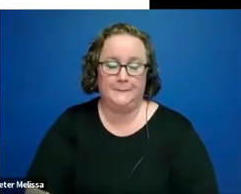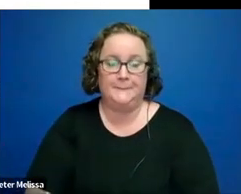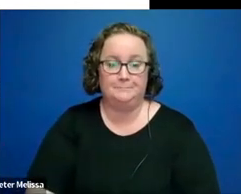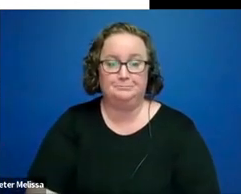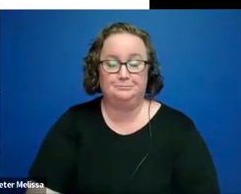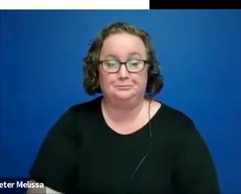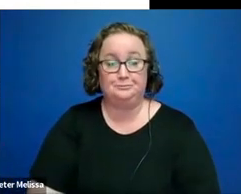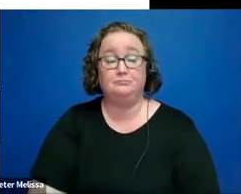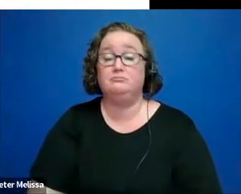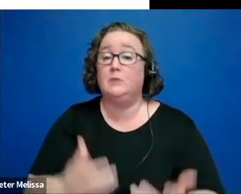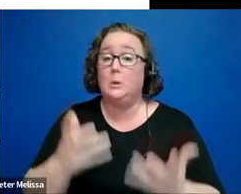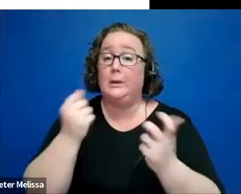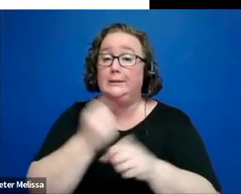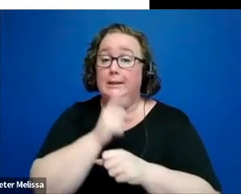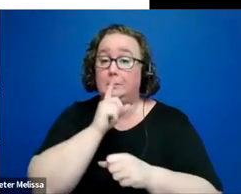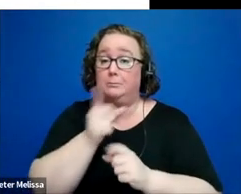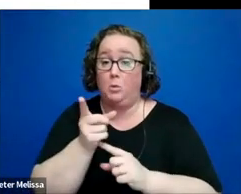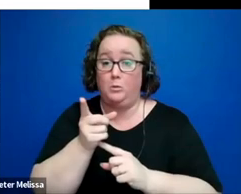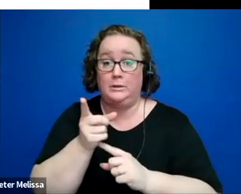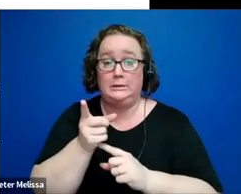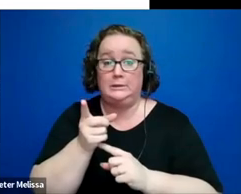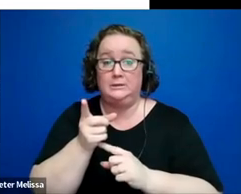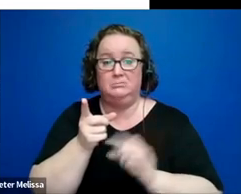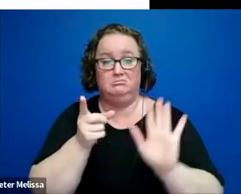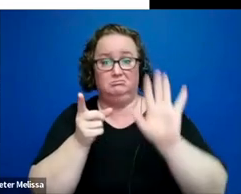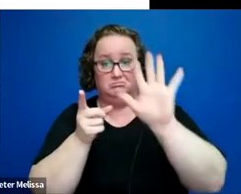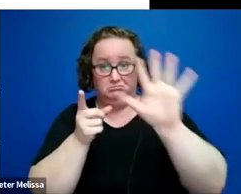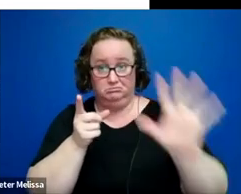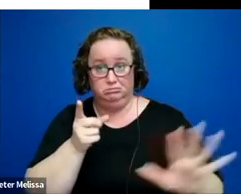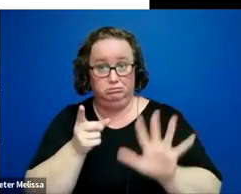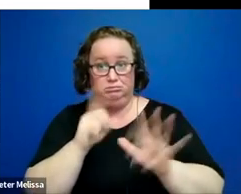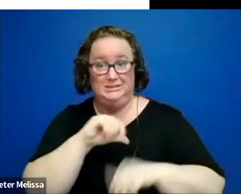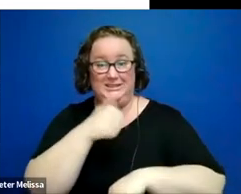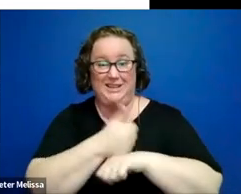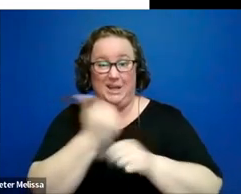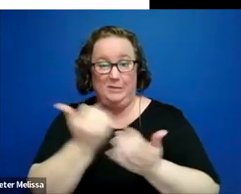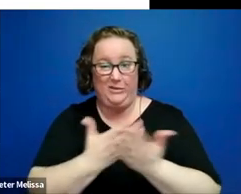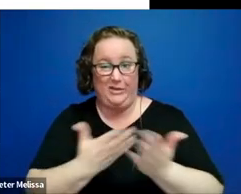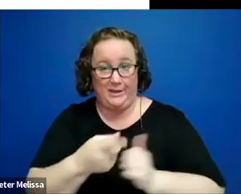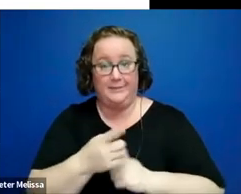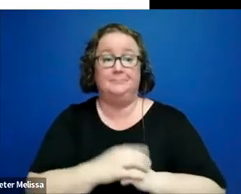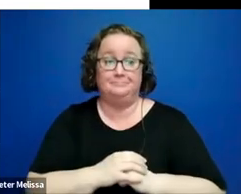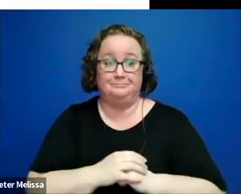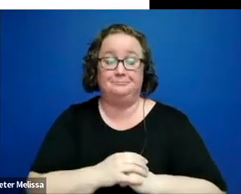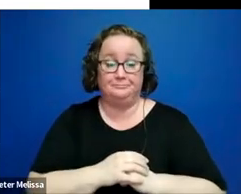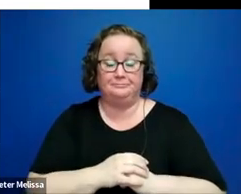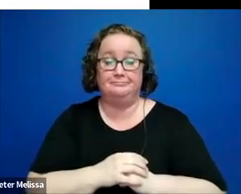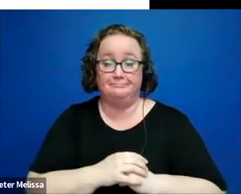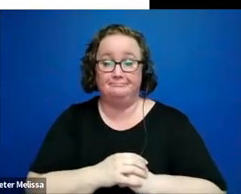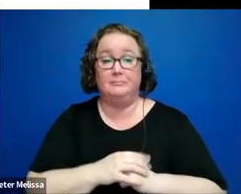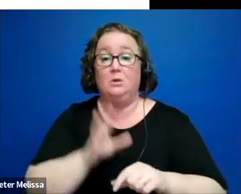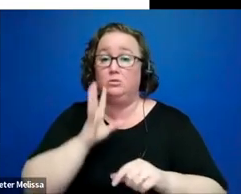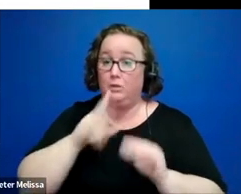want to take a moment to lay the land here, give you a lay of the land about parents with disabilities.